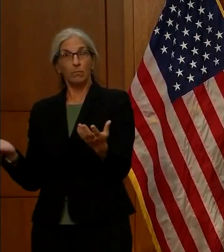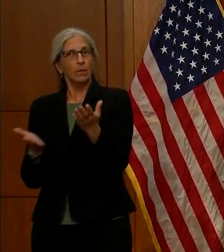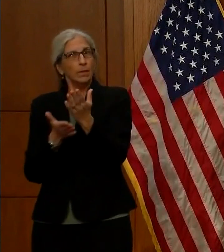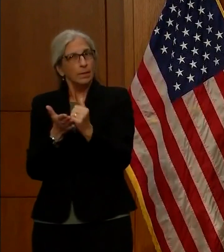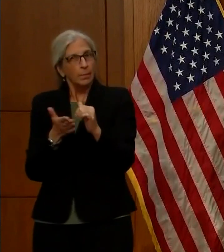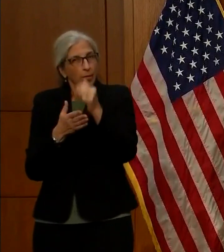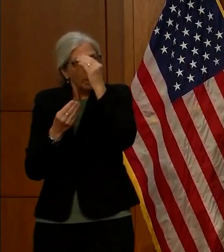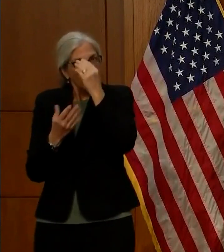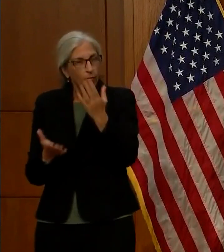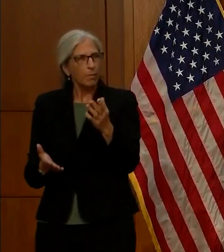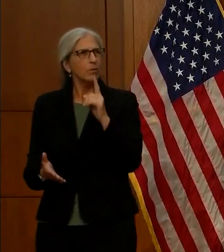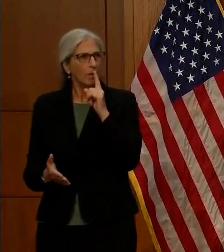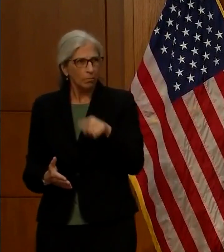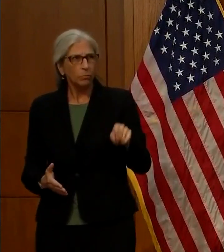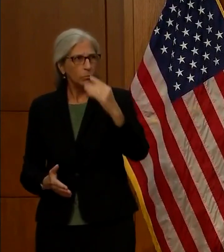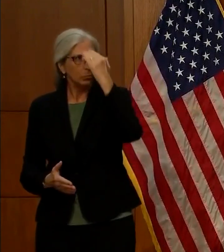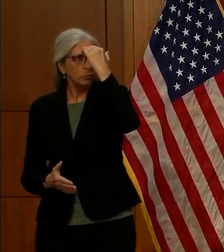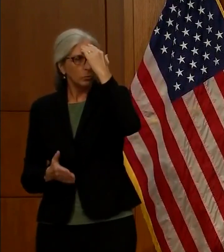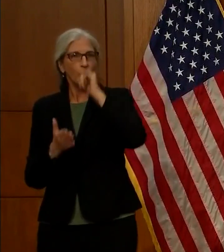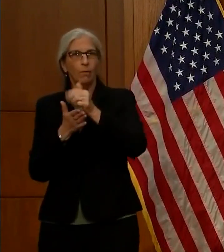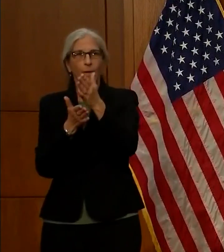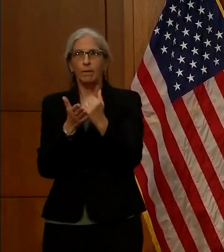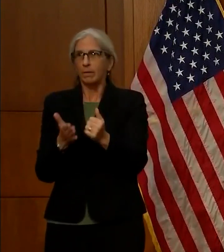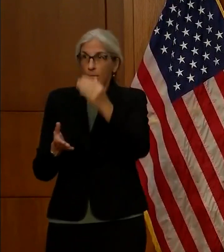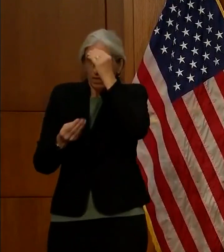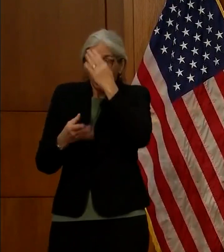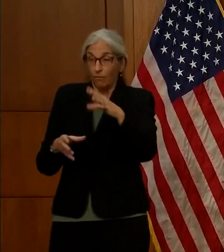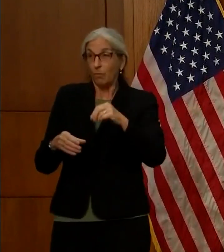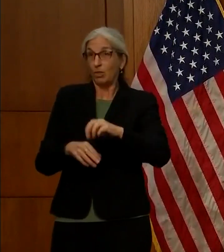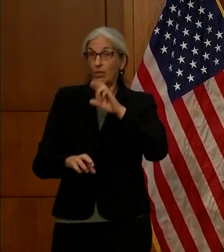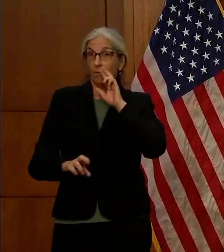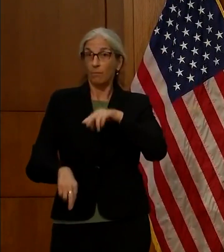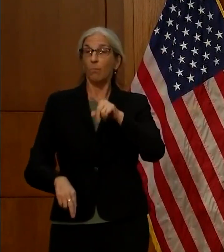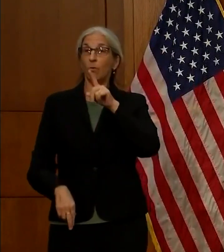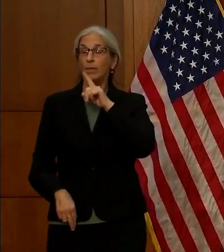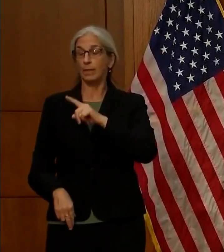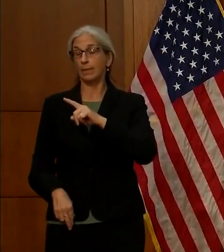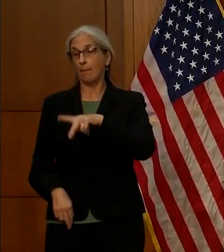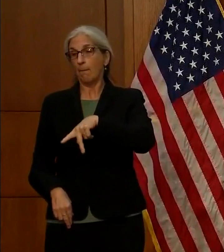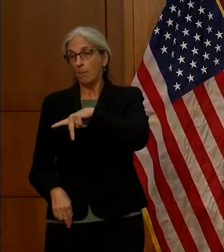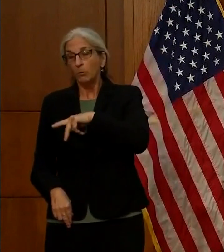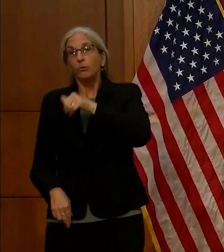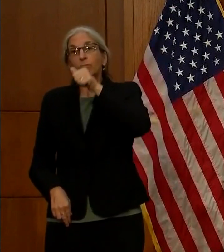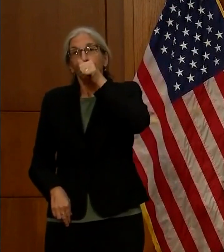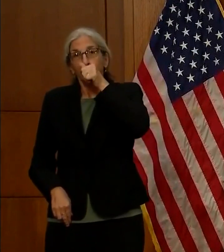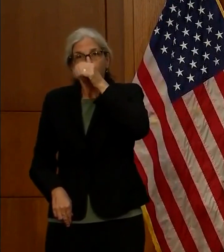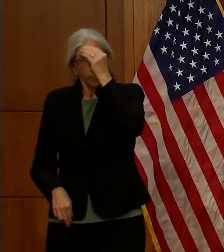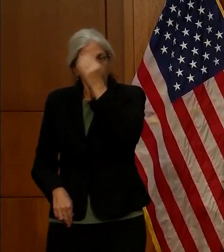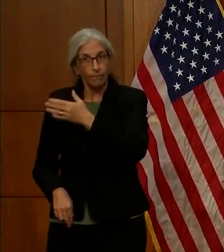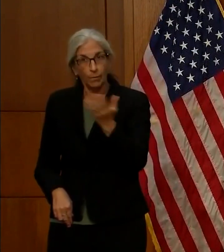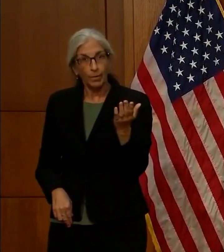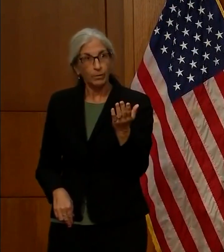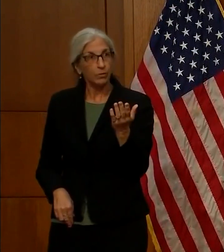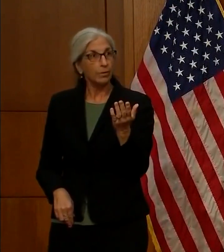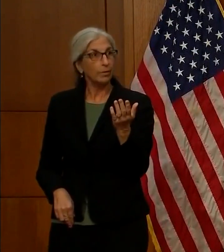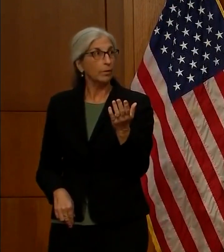KNOW IT'S IN THE CO AS SOME OF THAT INFORMATION I'LL TELL YOU I'M SURE YOU'RE AWARE OF SOME OF THE INFORMATION THAT'S IN